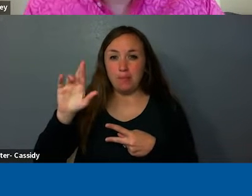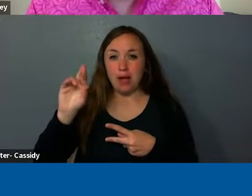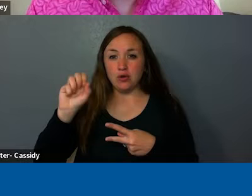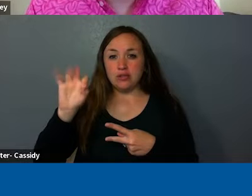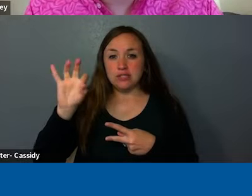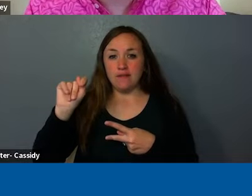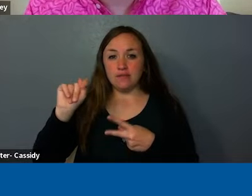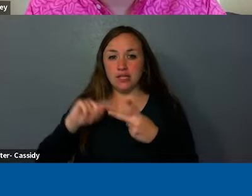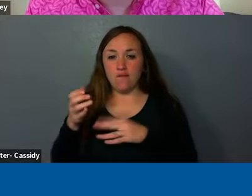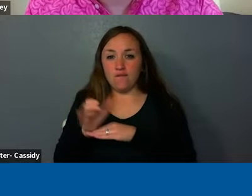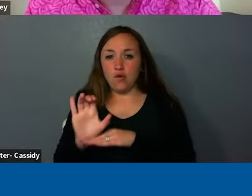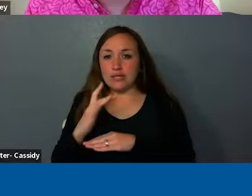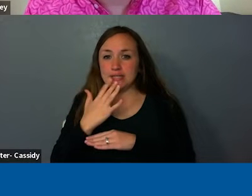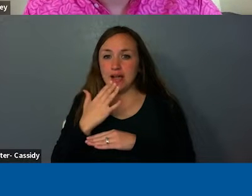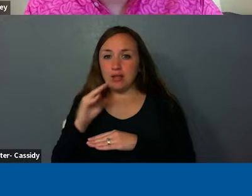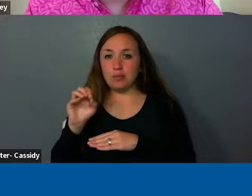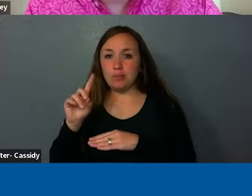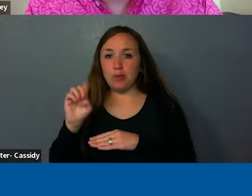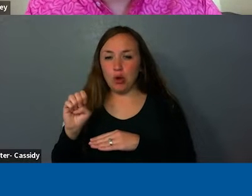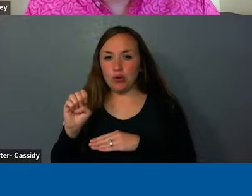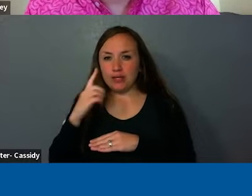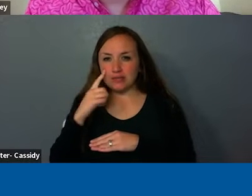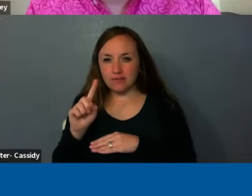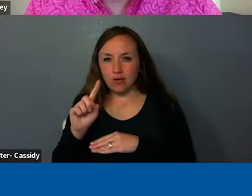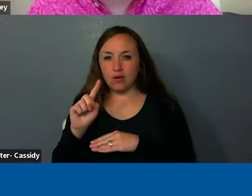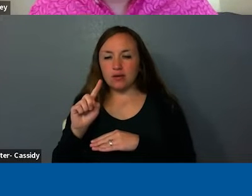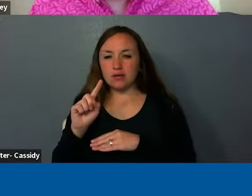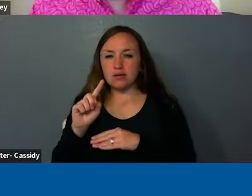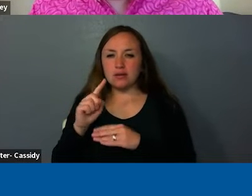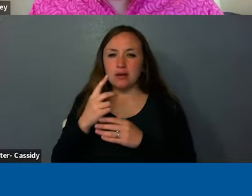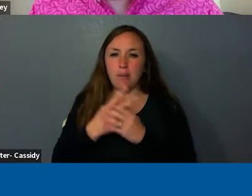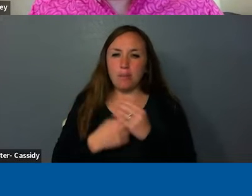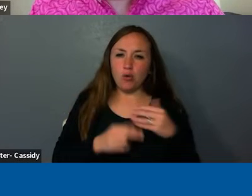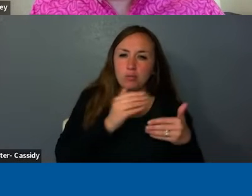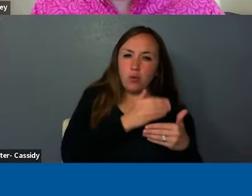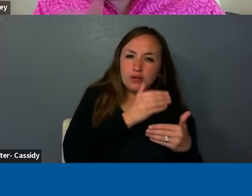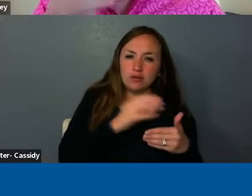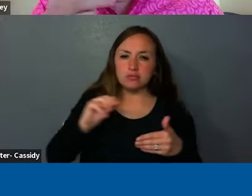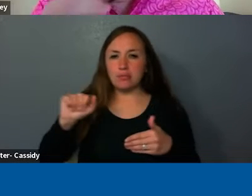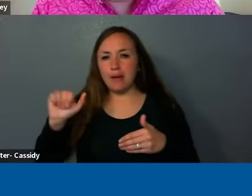to make a cross-browser standard, more on this in a little bit, but you know, these are two things